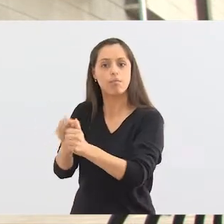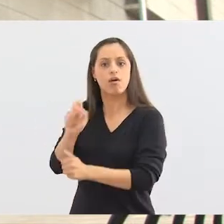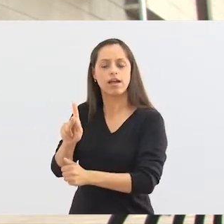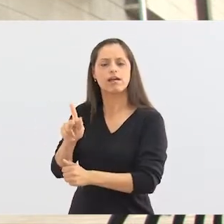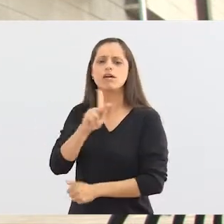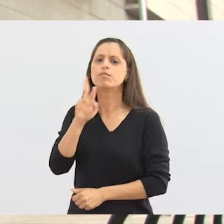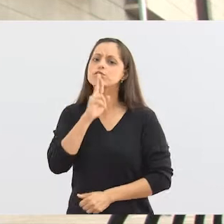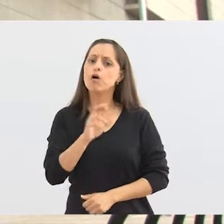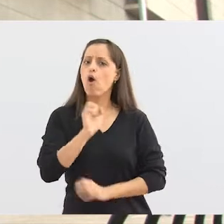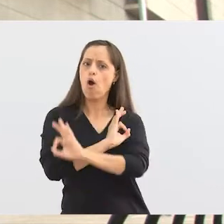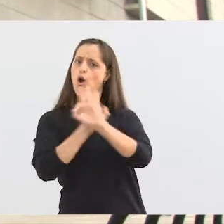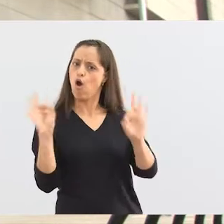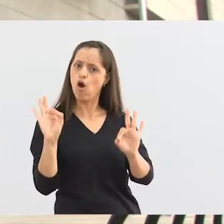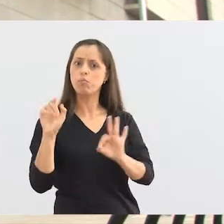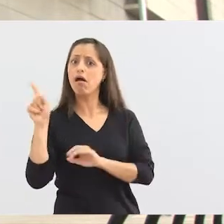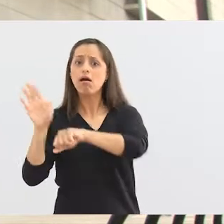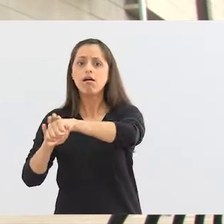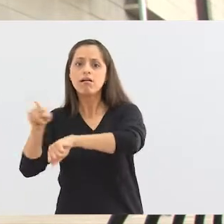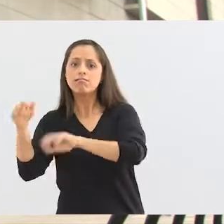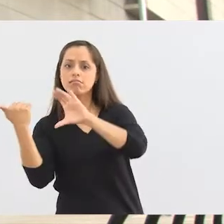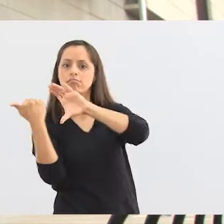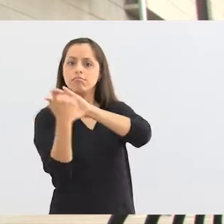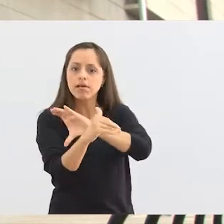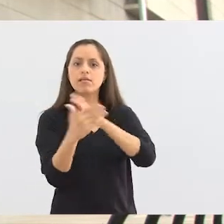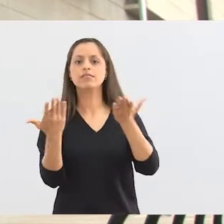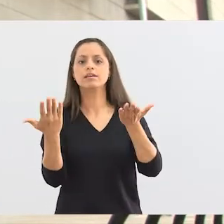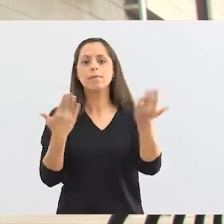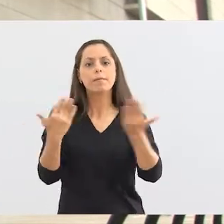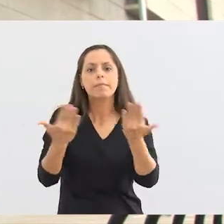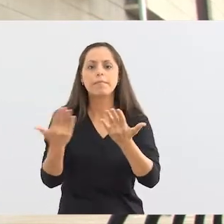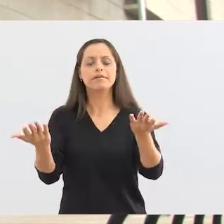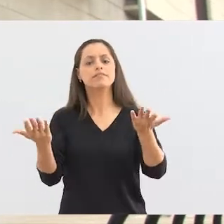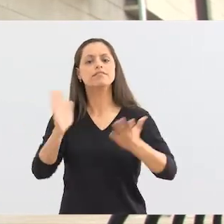I've noticed that the goodwill is widespread. I never met a colleague who was opposed to this idea